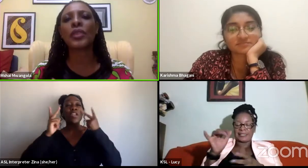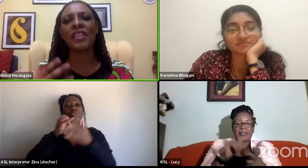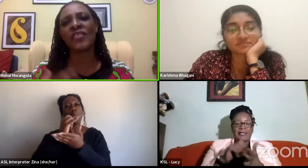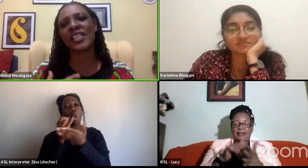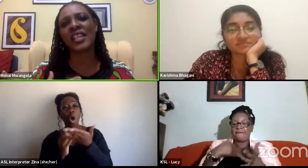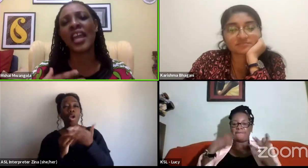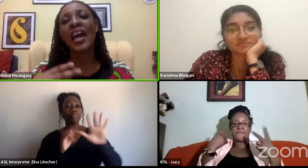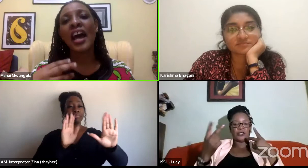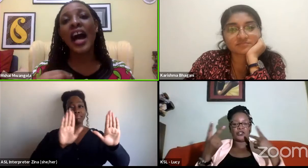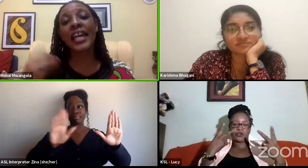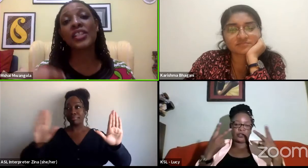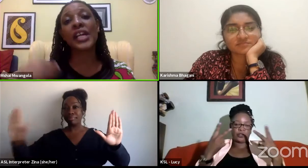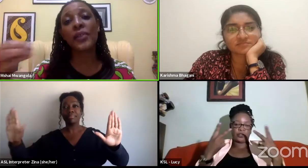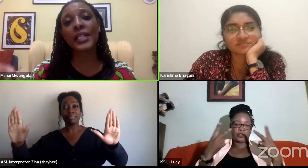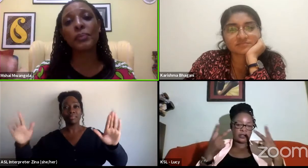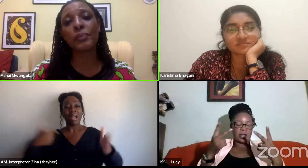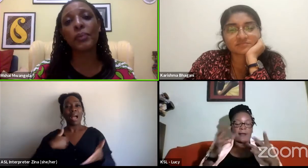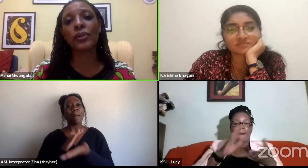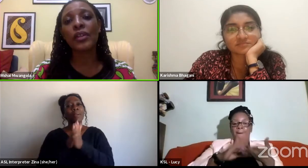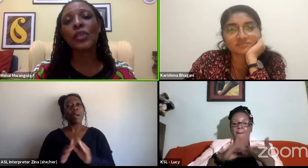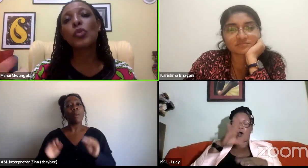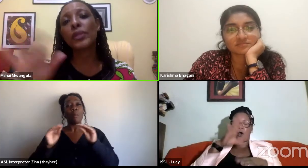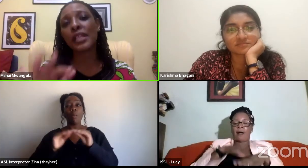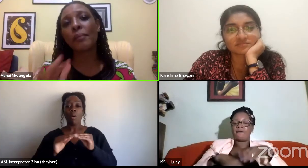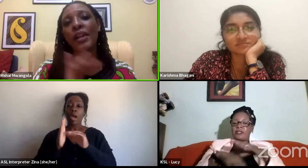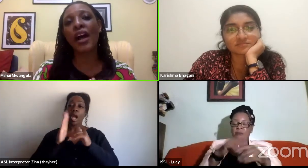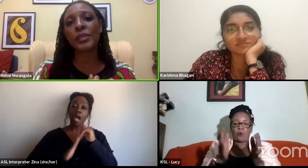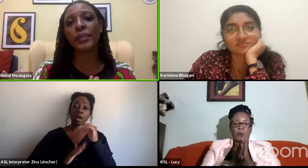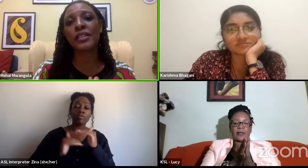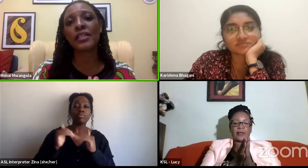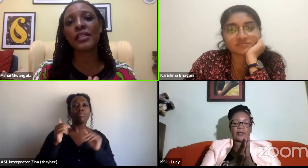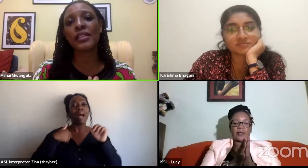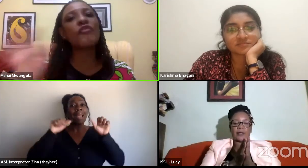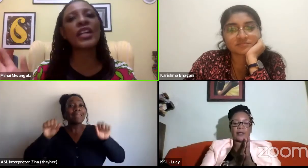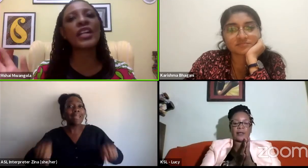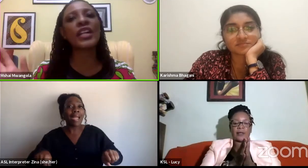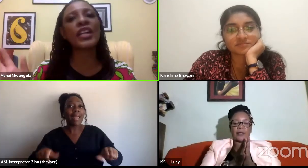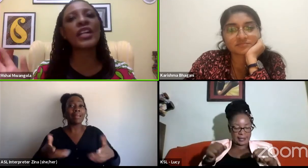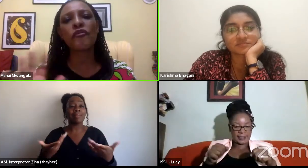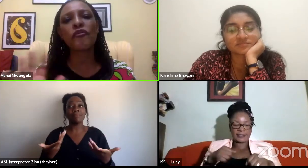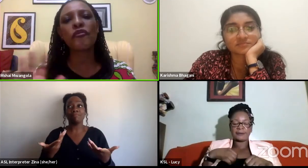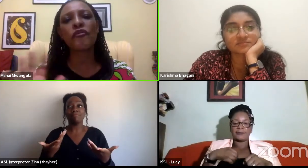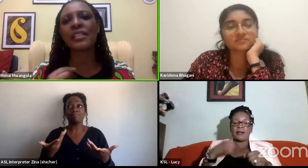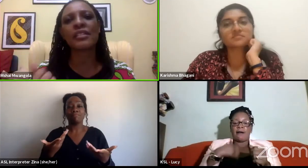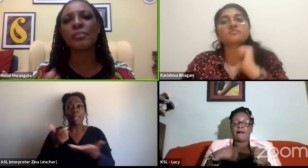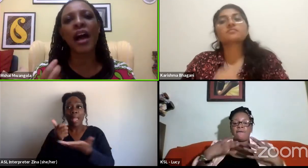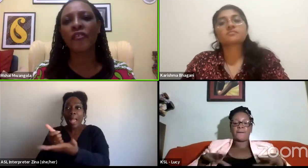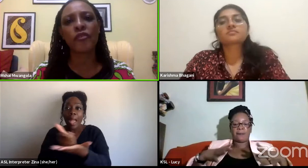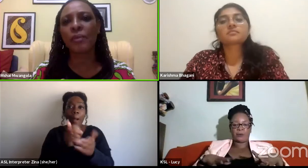with even saying I can direct people to put up an art piece even in an art form that isn't my art form.